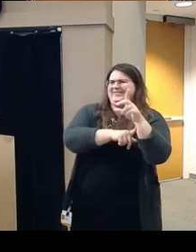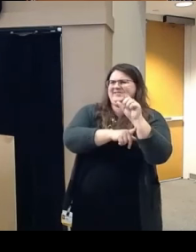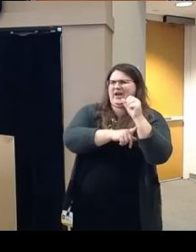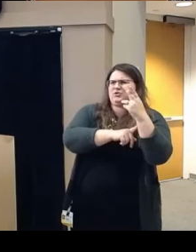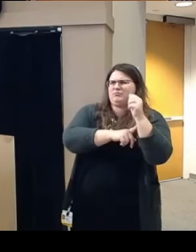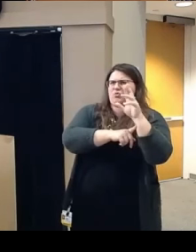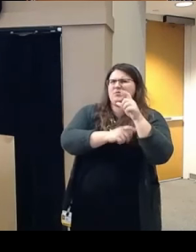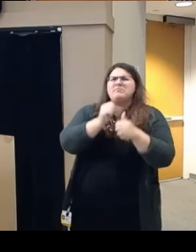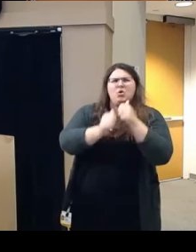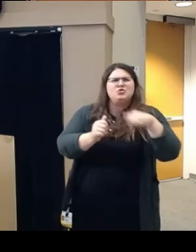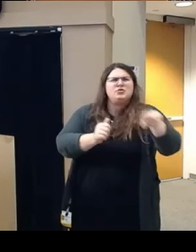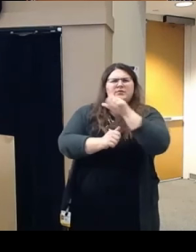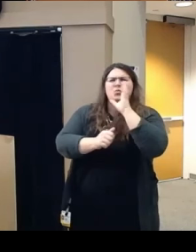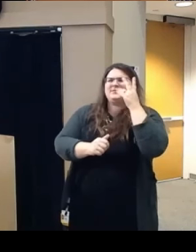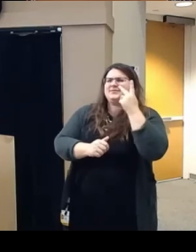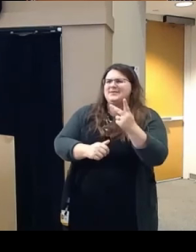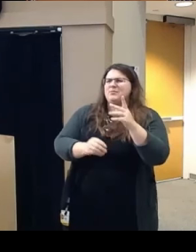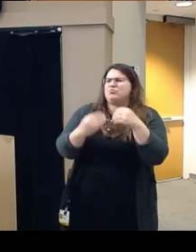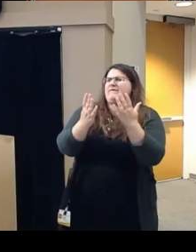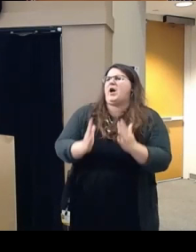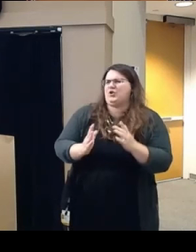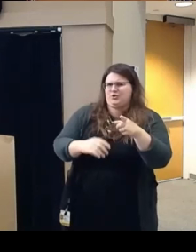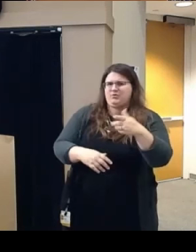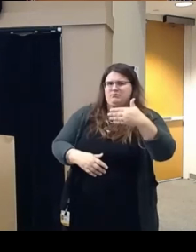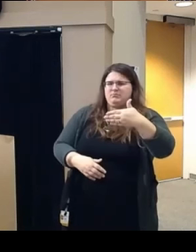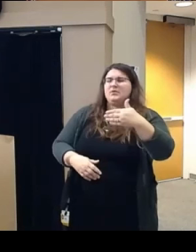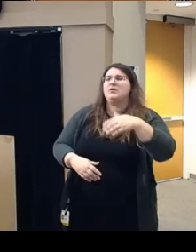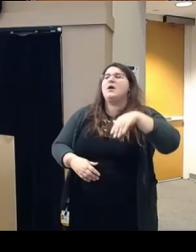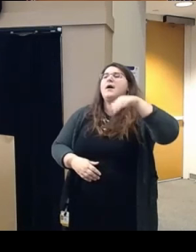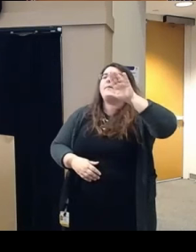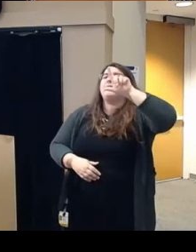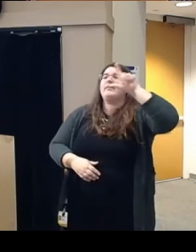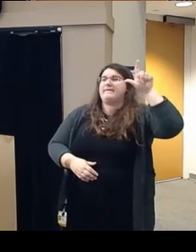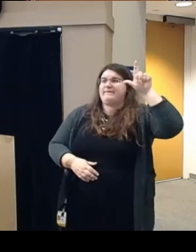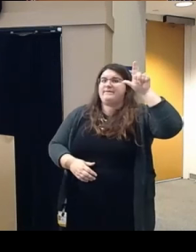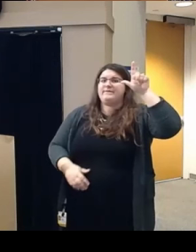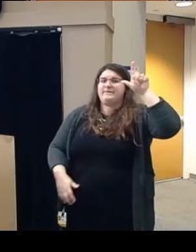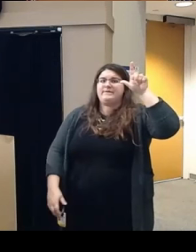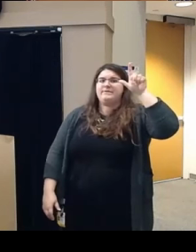today are are going to see um and you can see in the upper leftand corner there's a section that